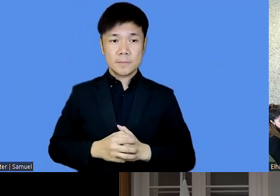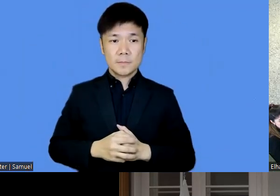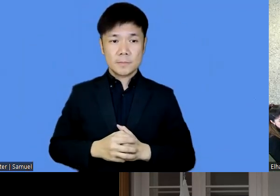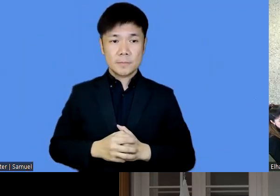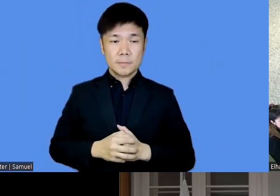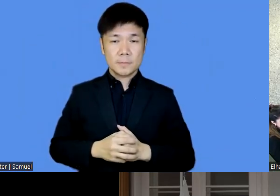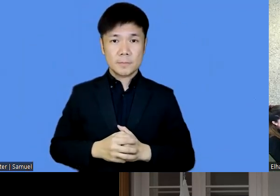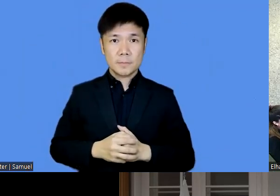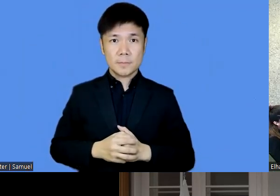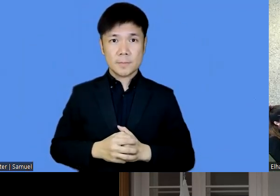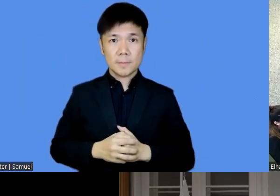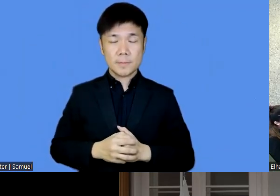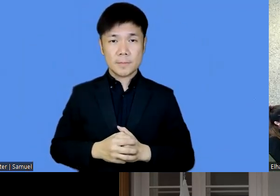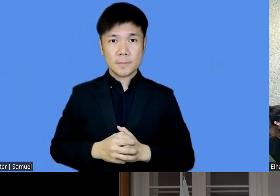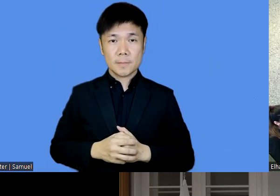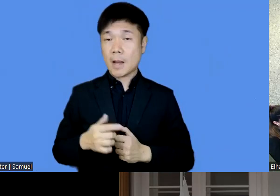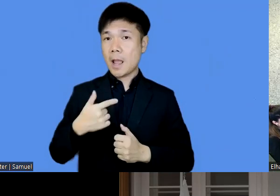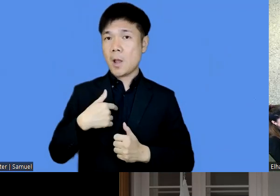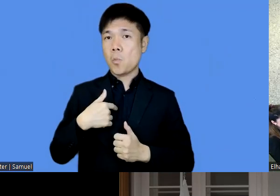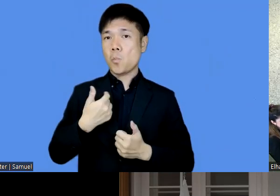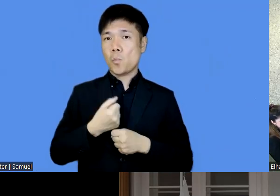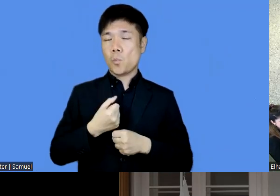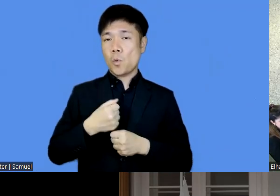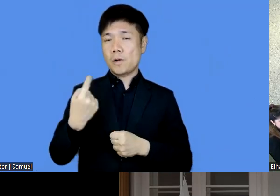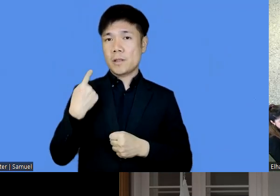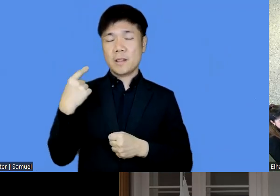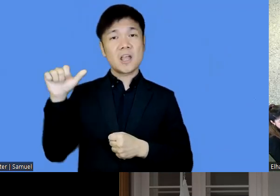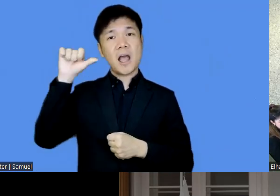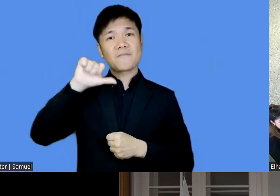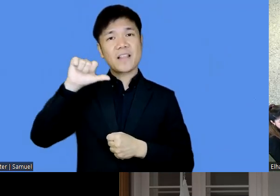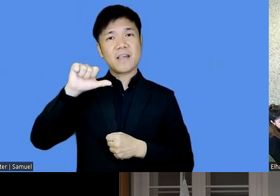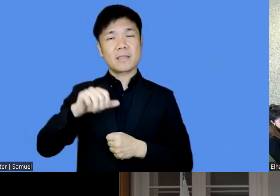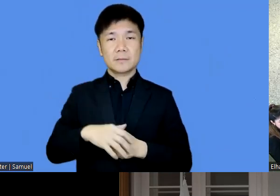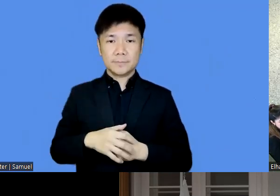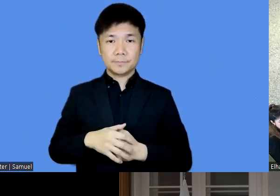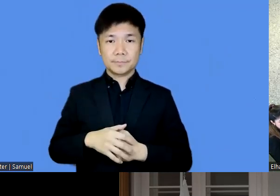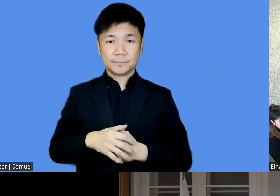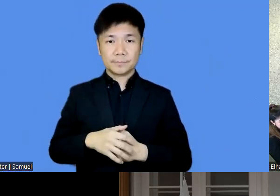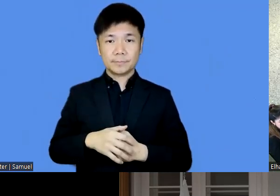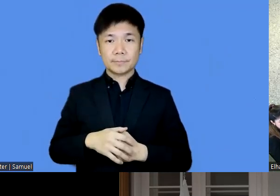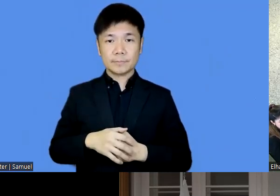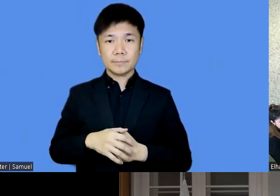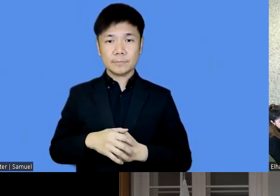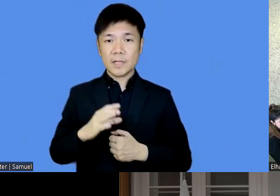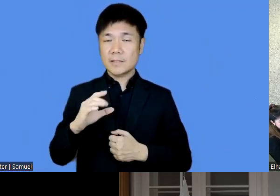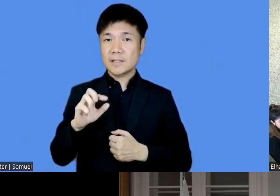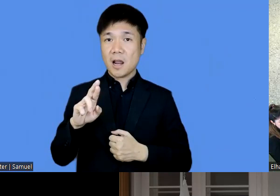Working for CRS and co-chair in Afghanistan, this is an issue I faced recently in reviewing